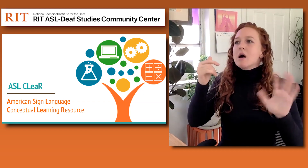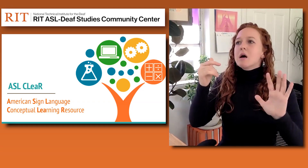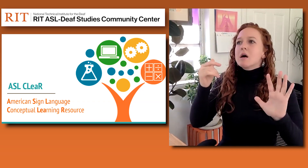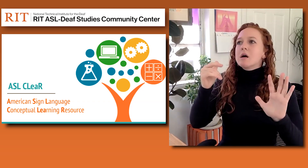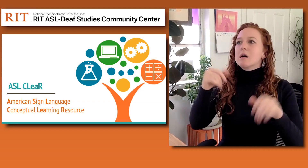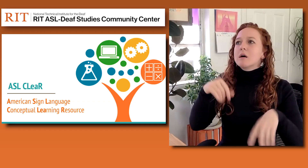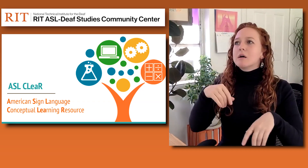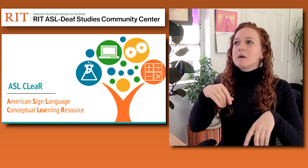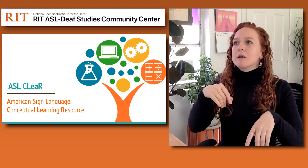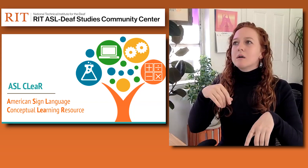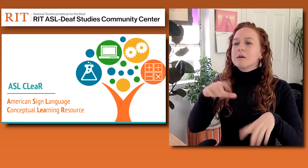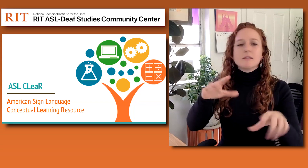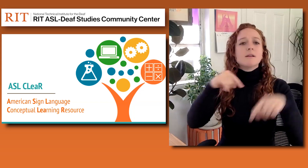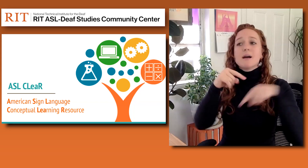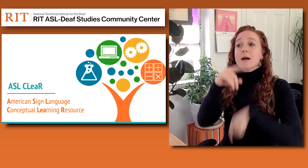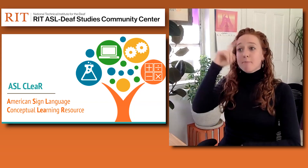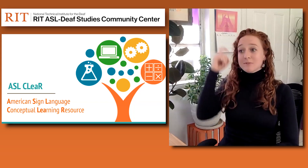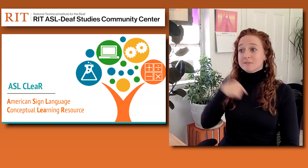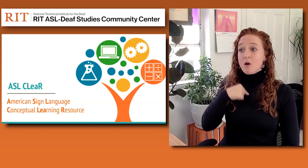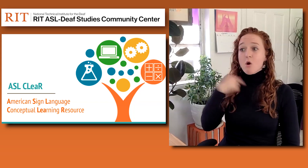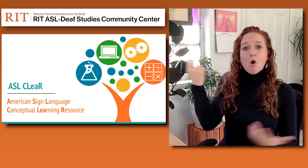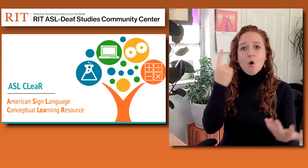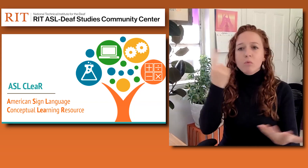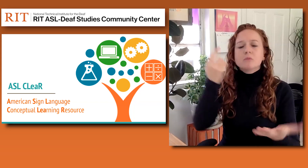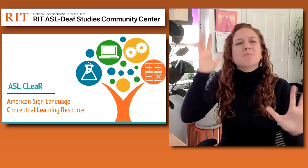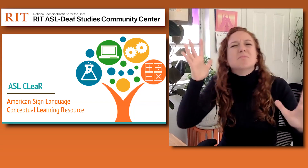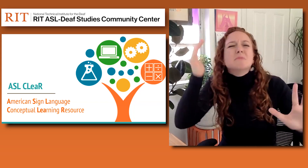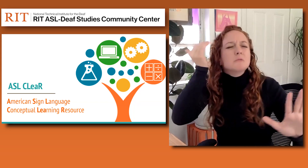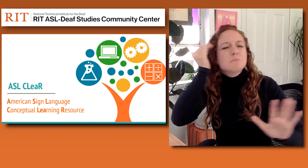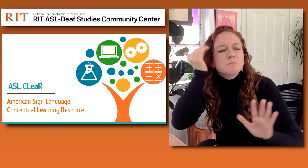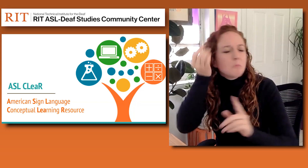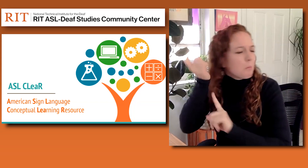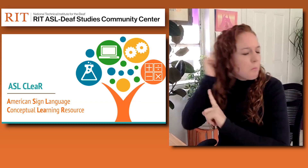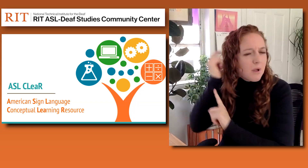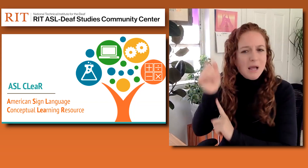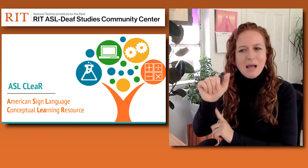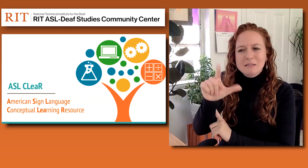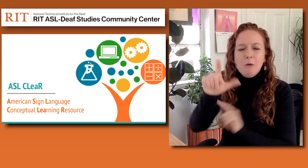who thought the same about ASL-- "We're all deaf. We think ASL is a tool."